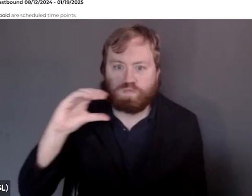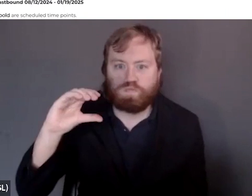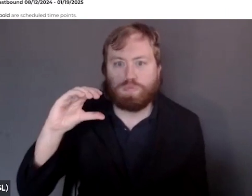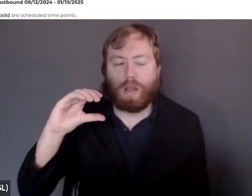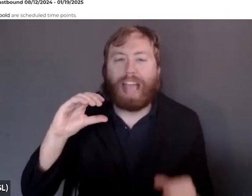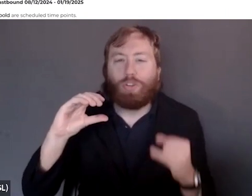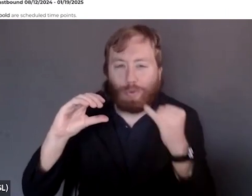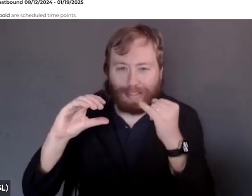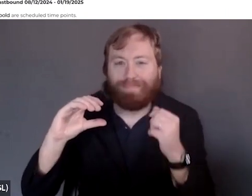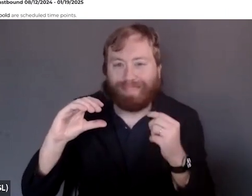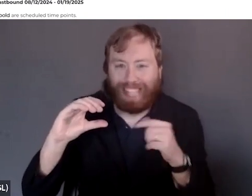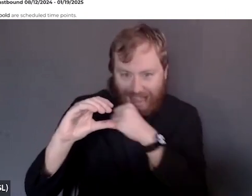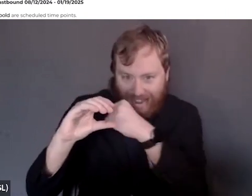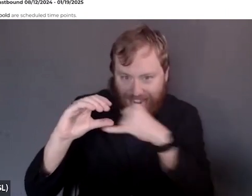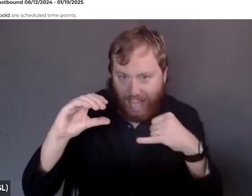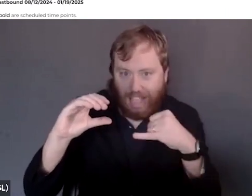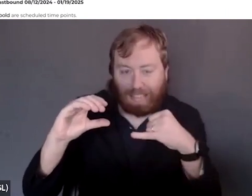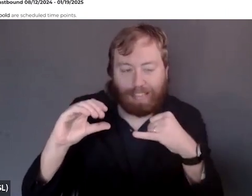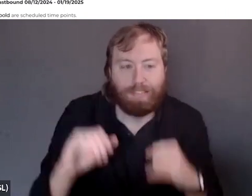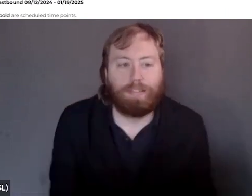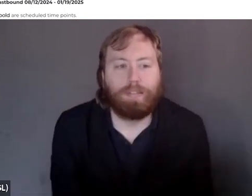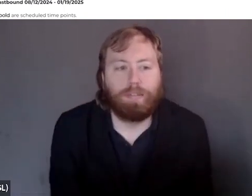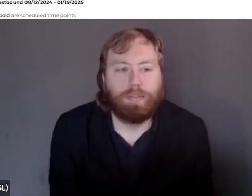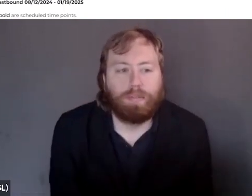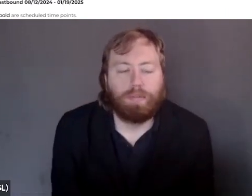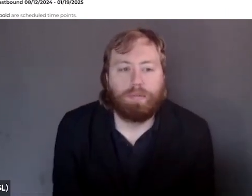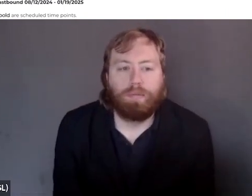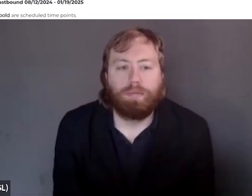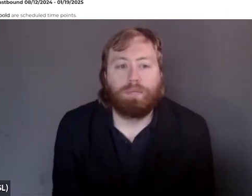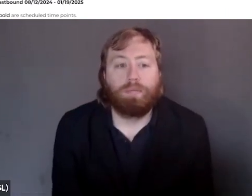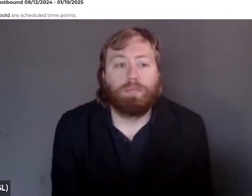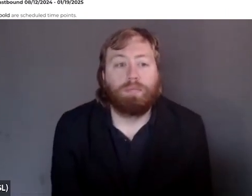is it should take you to new content. I would expect if I click that link,